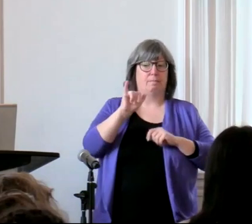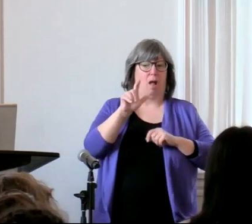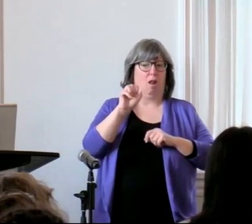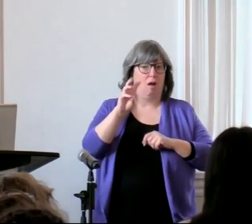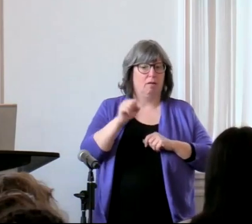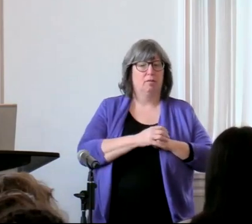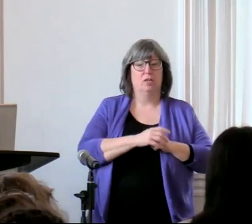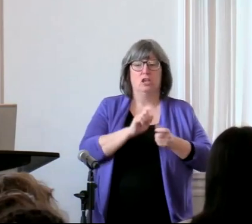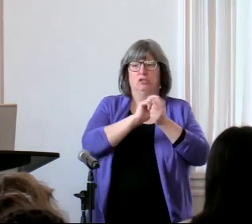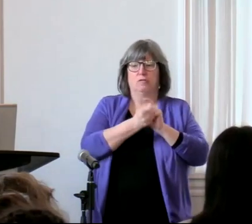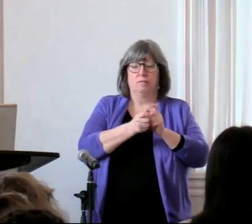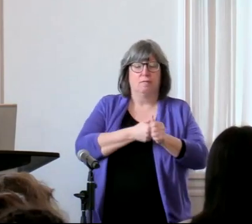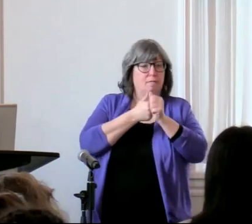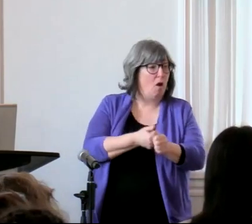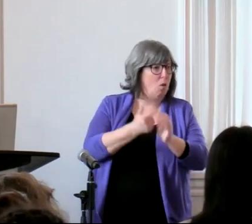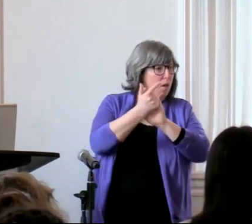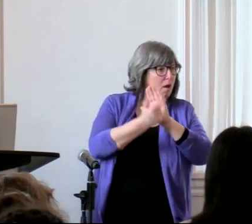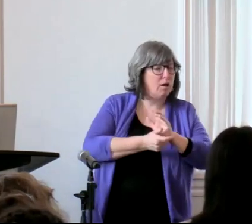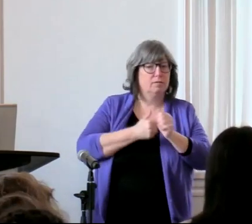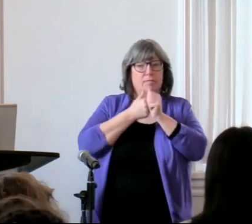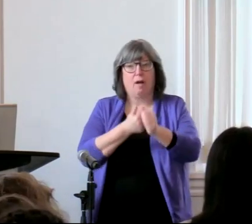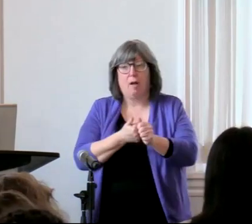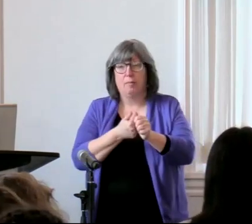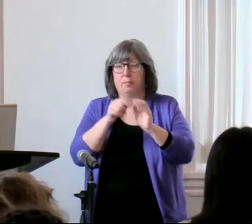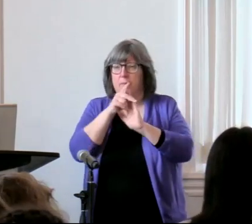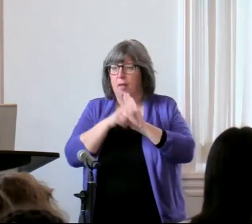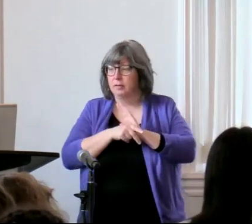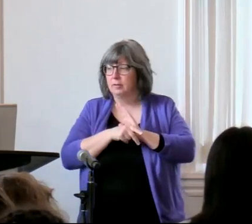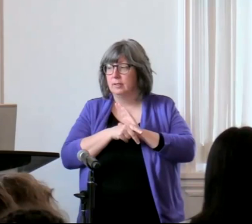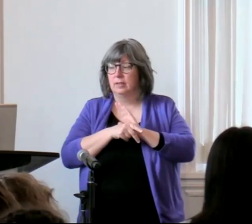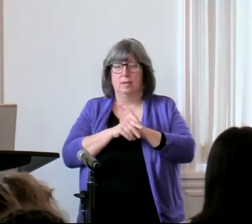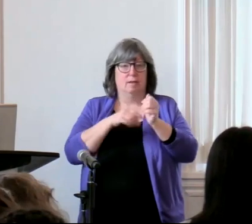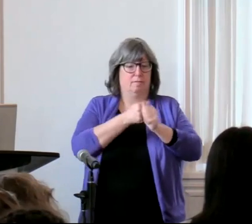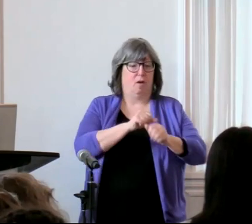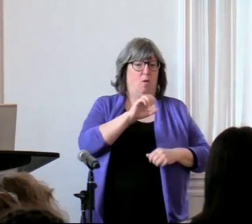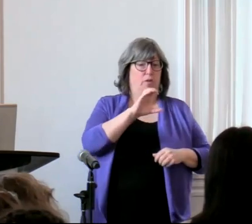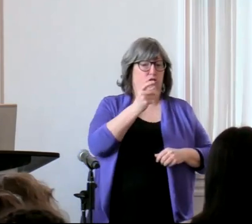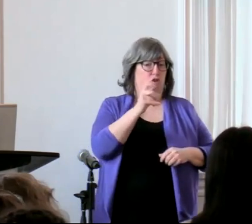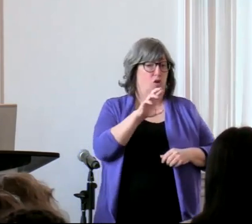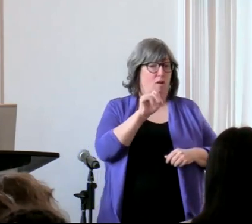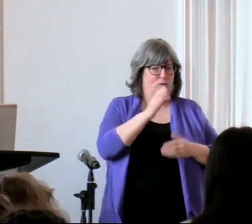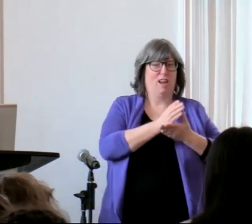or enforcing the charter may technically remove barriers,